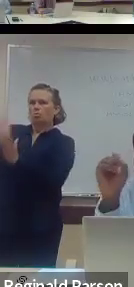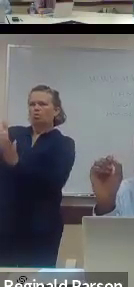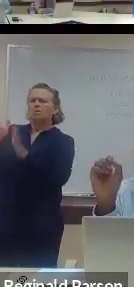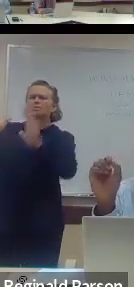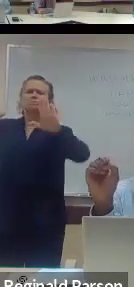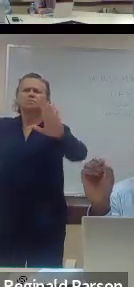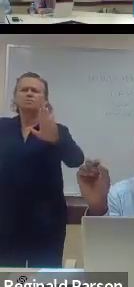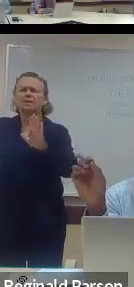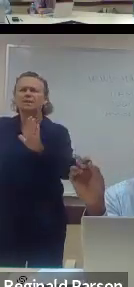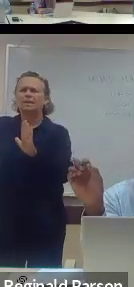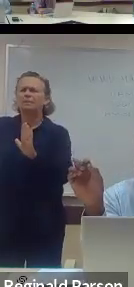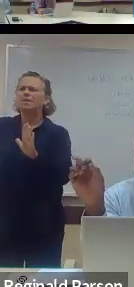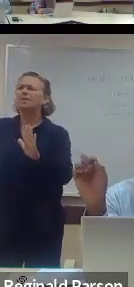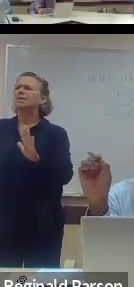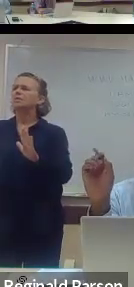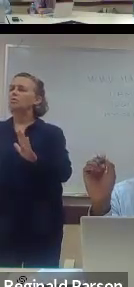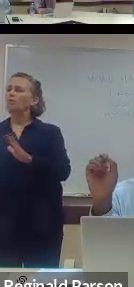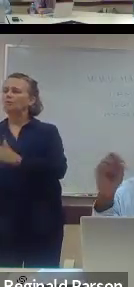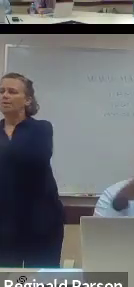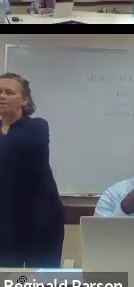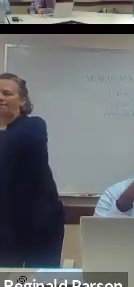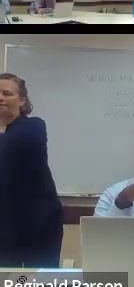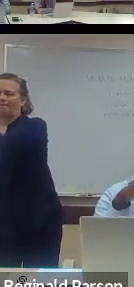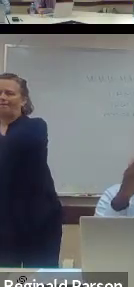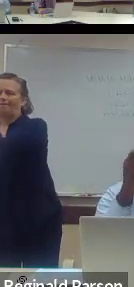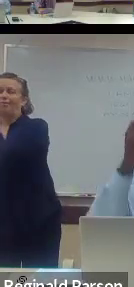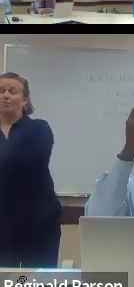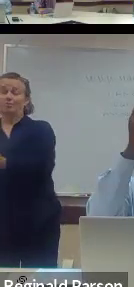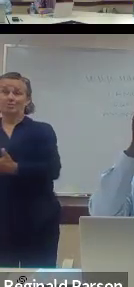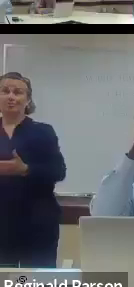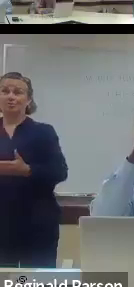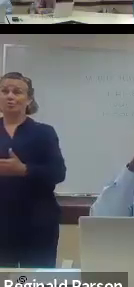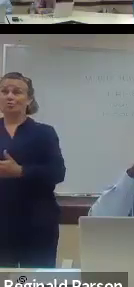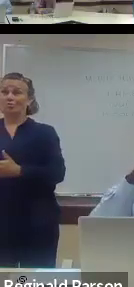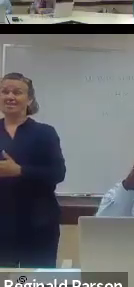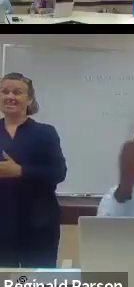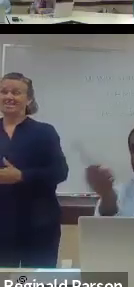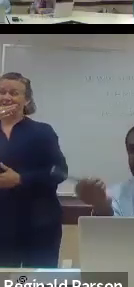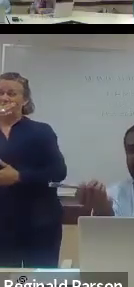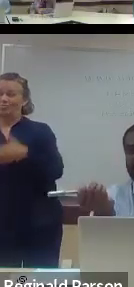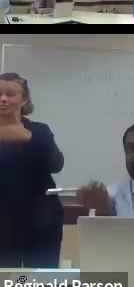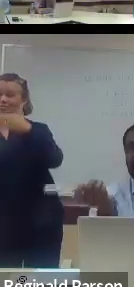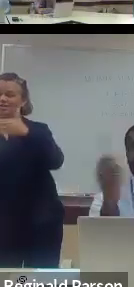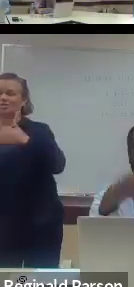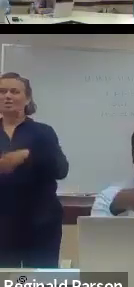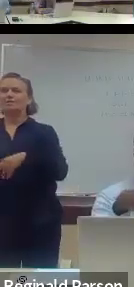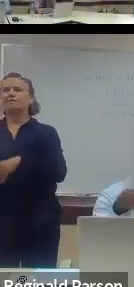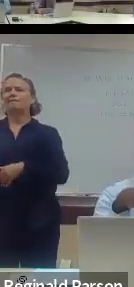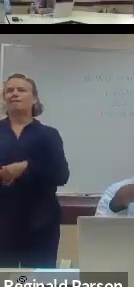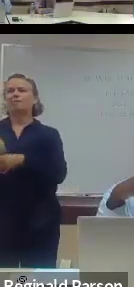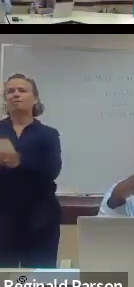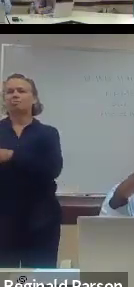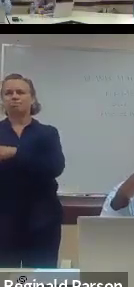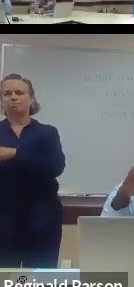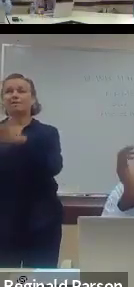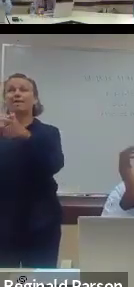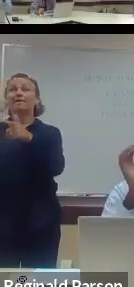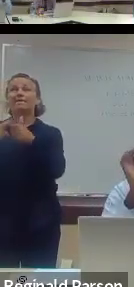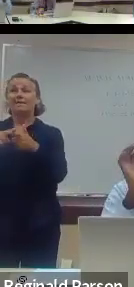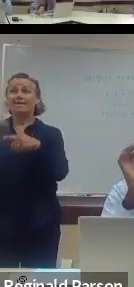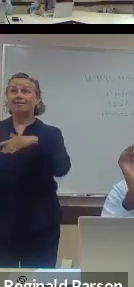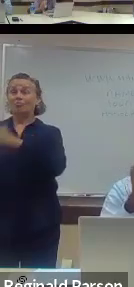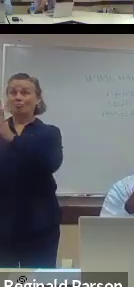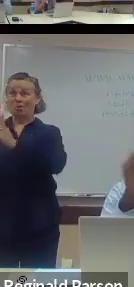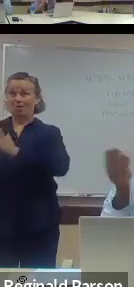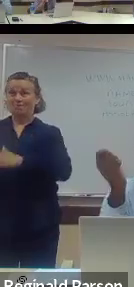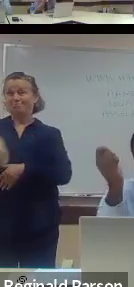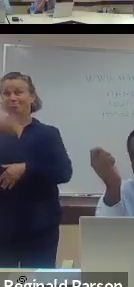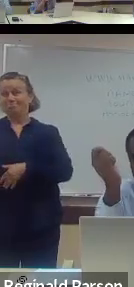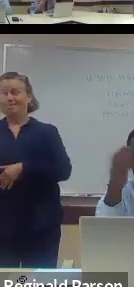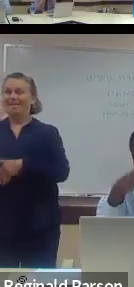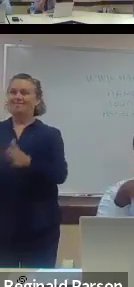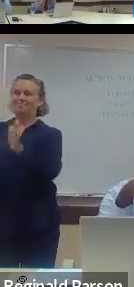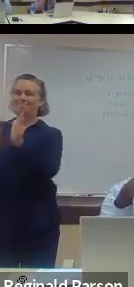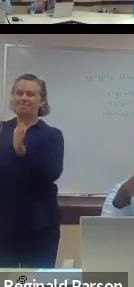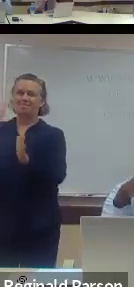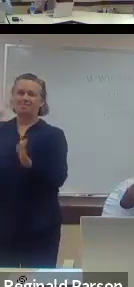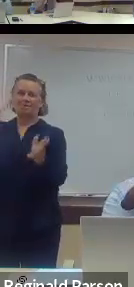Reginald Parson: background about that. So, Sophia here, when you're at the 30 second she'll lift up a yellow folder, and then, at the conclusion of the 3 min, you're gonna hear a loud beep, but also she'll hold up a red folder